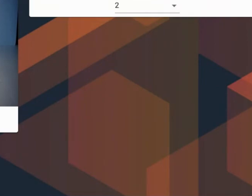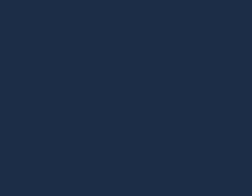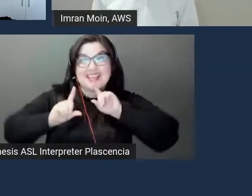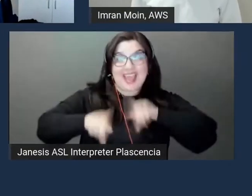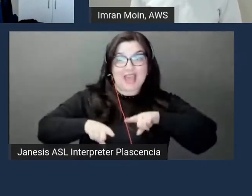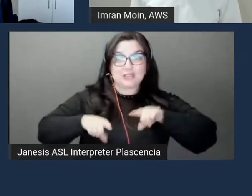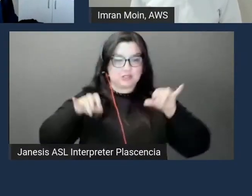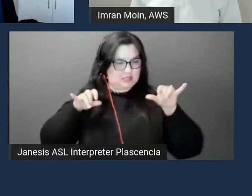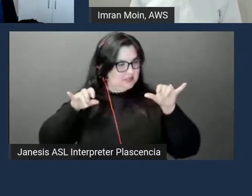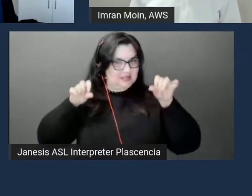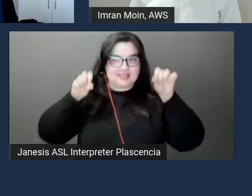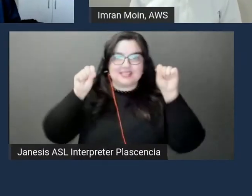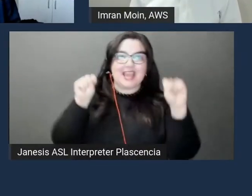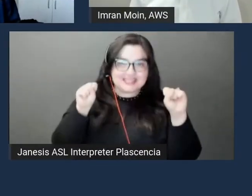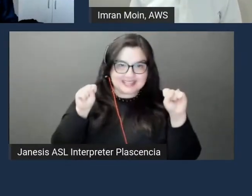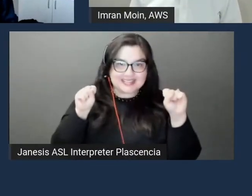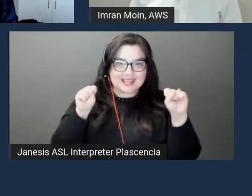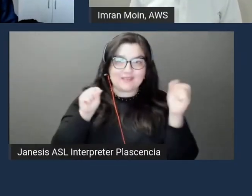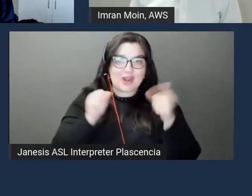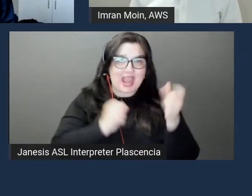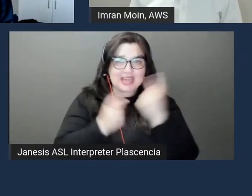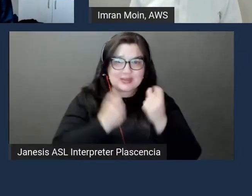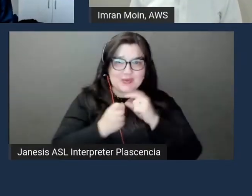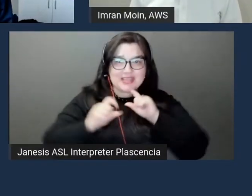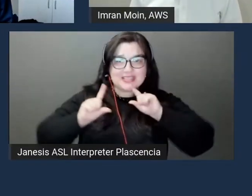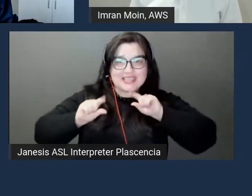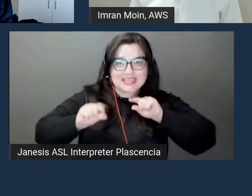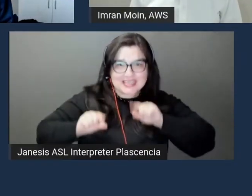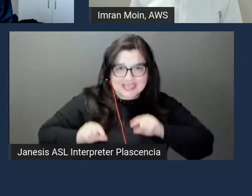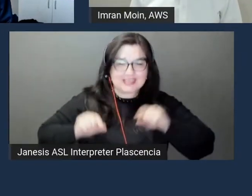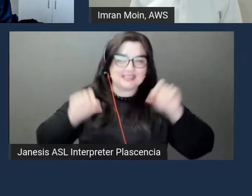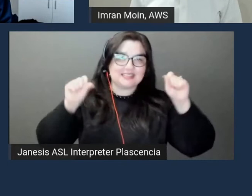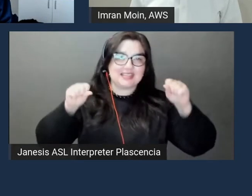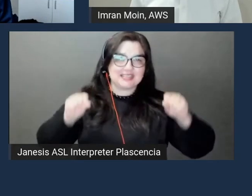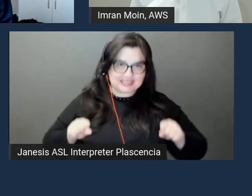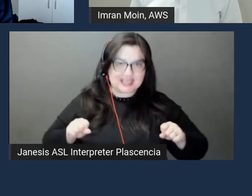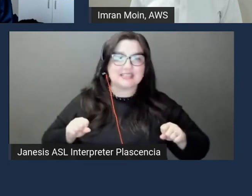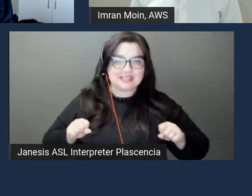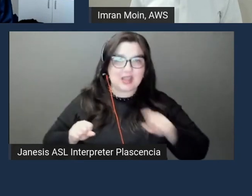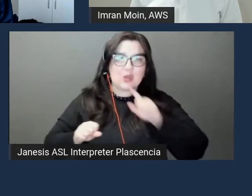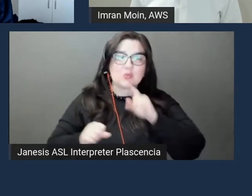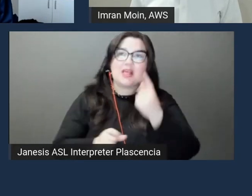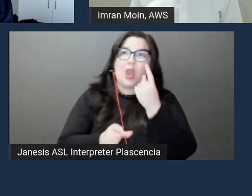with all of these questions. Exactly. And most importantly, you need to have a right set of data to train the models.